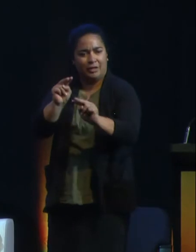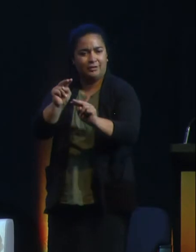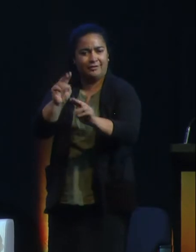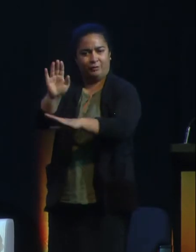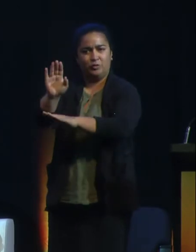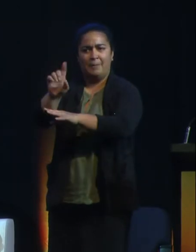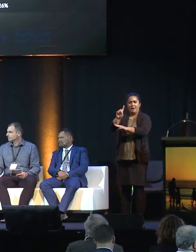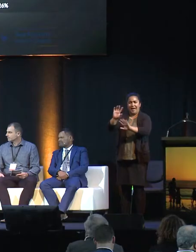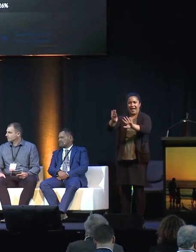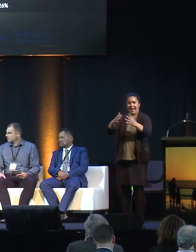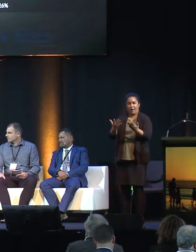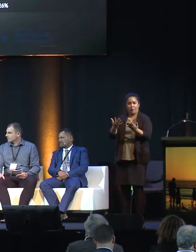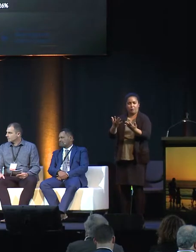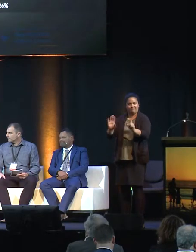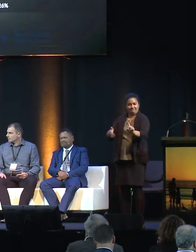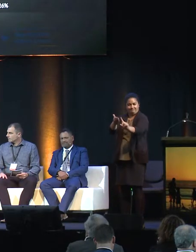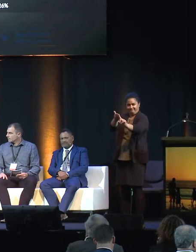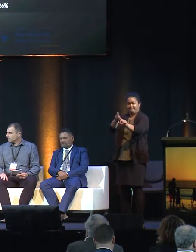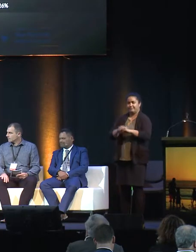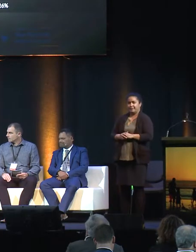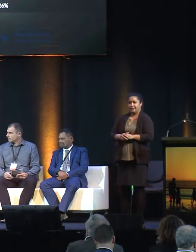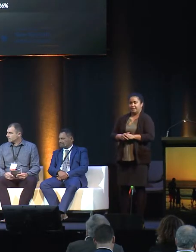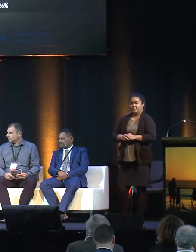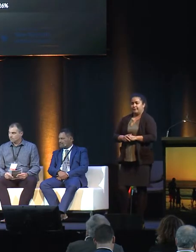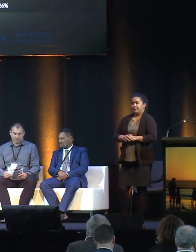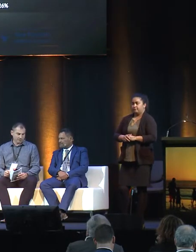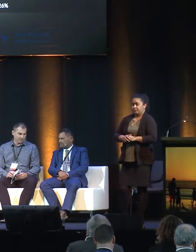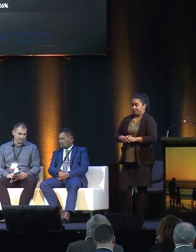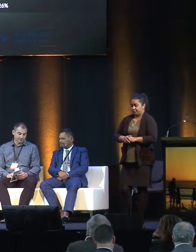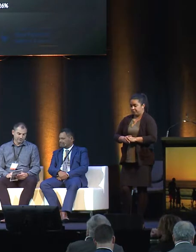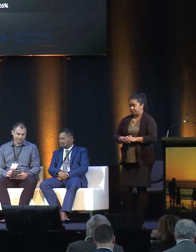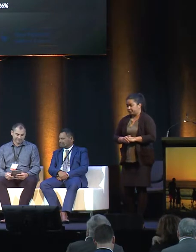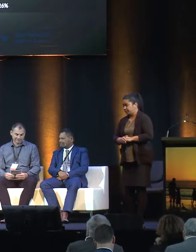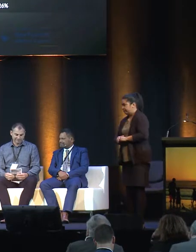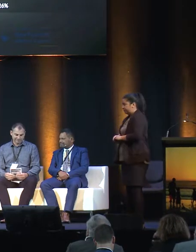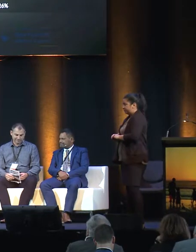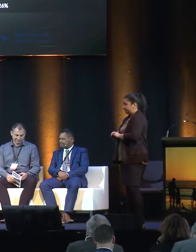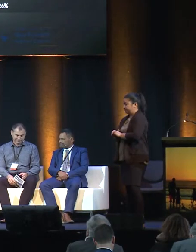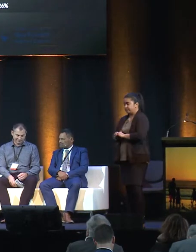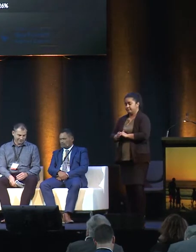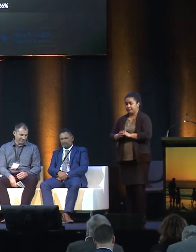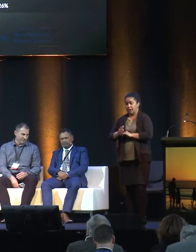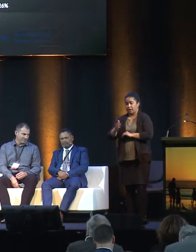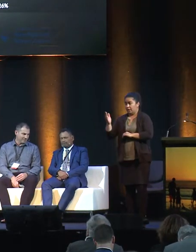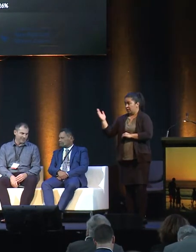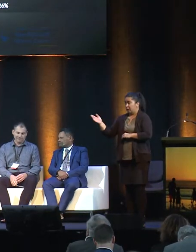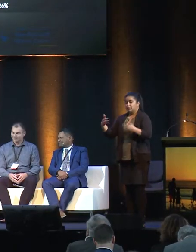the how we get there. Grant: So this draft roadmap was about a transition